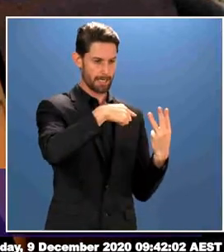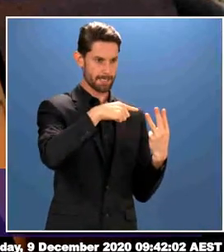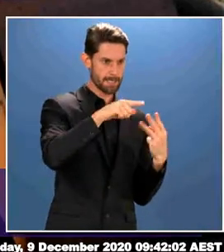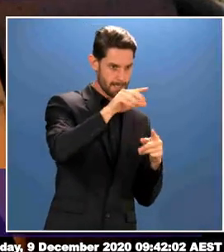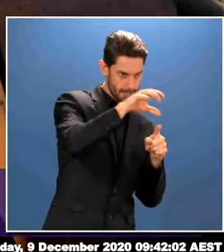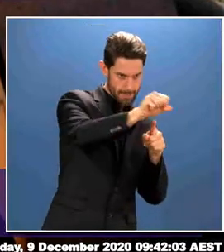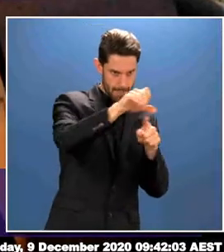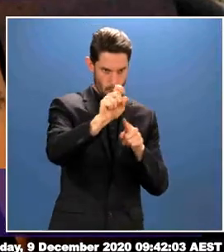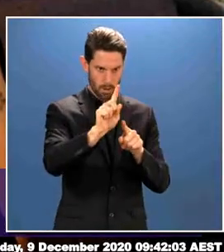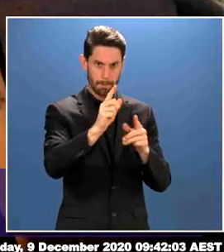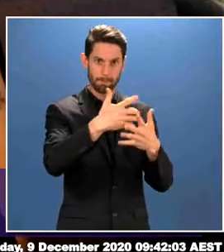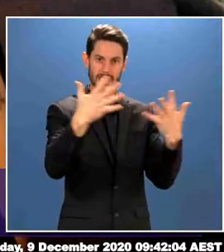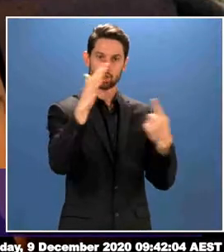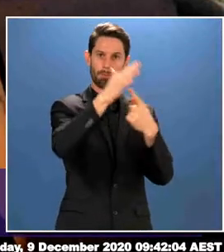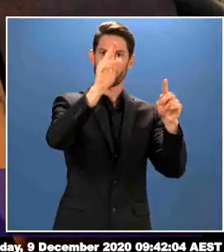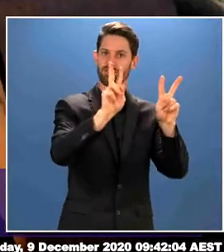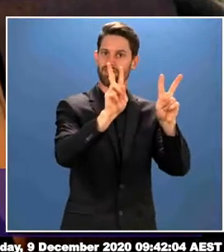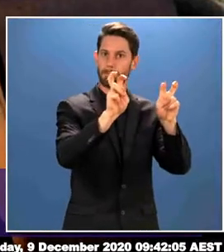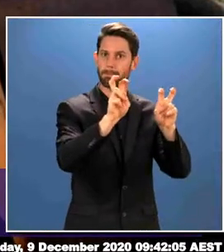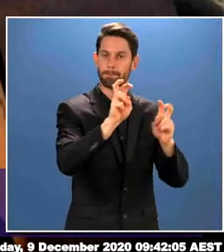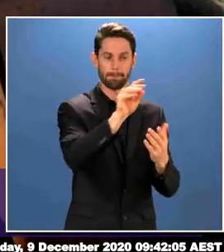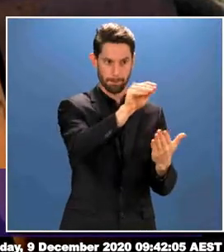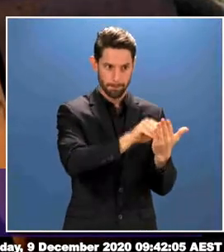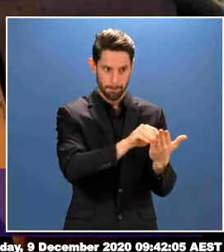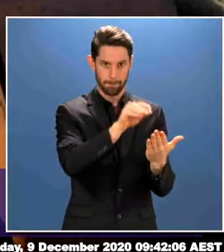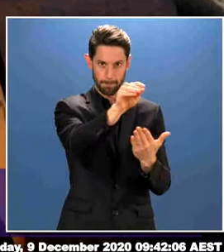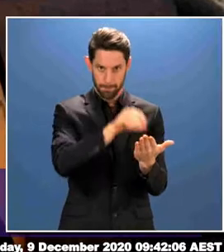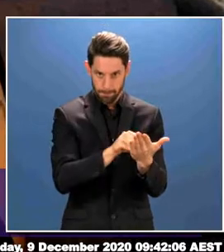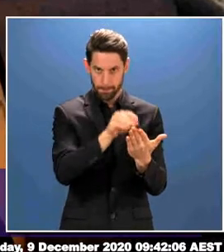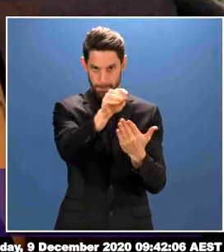observed that kept coming up, let's identify these as themes and